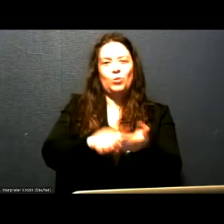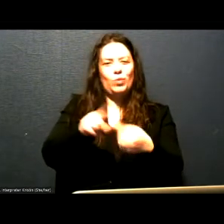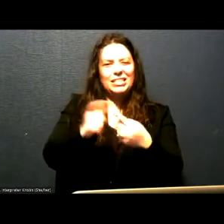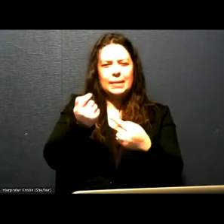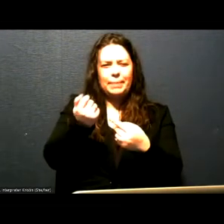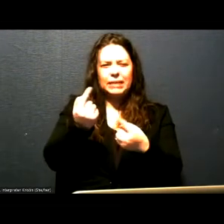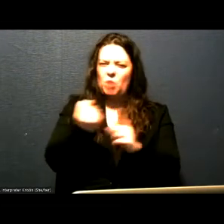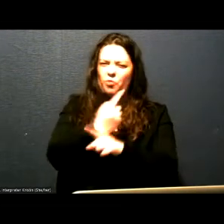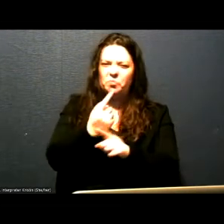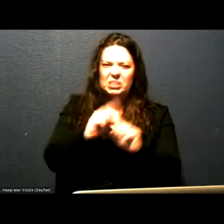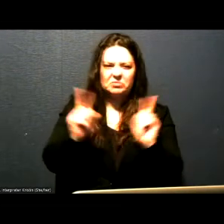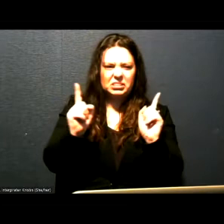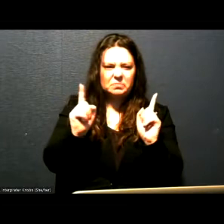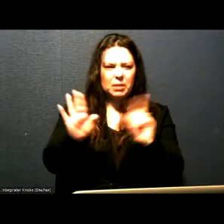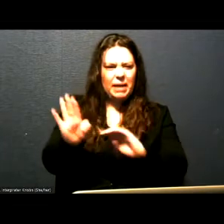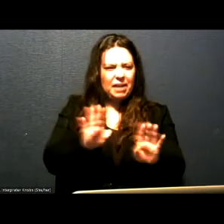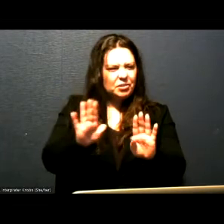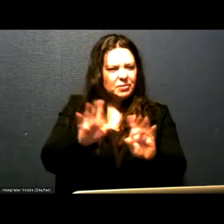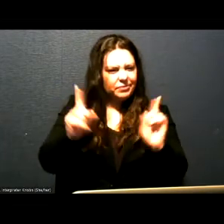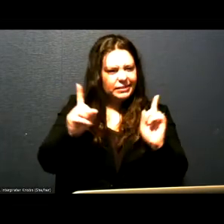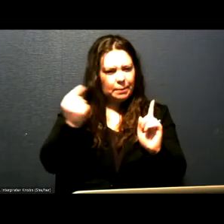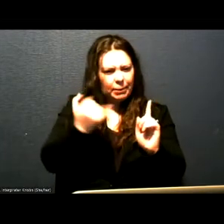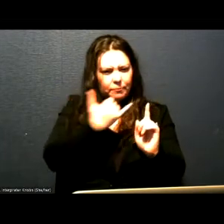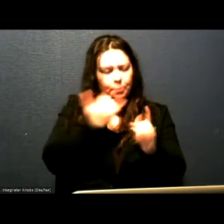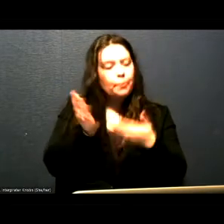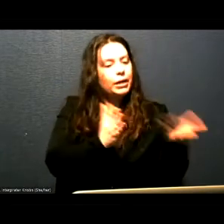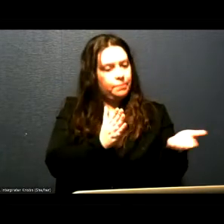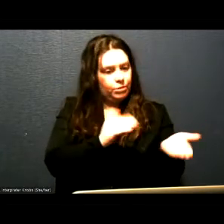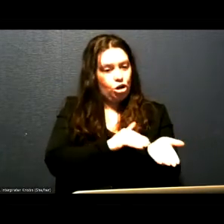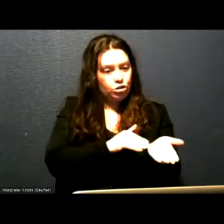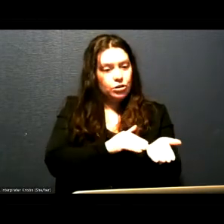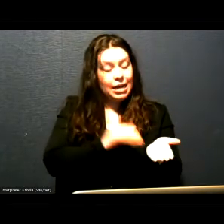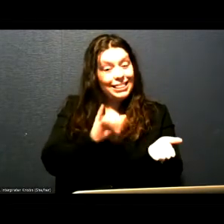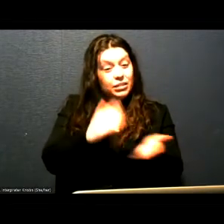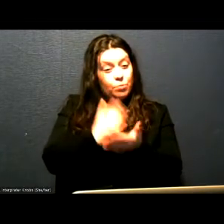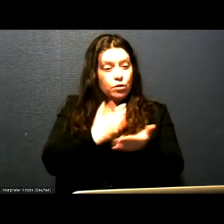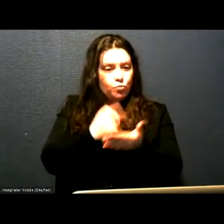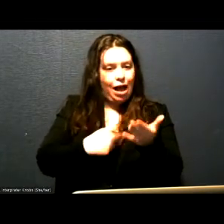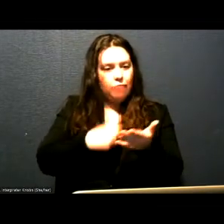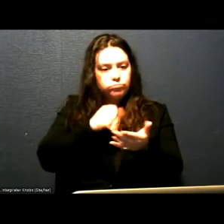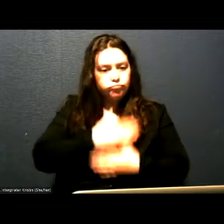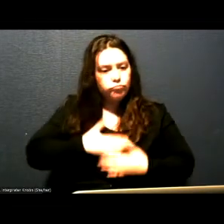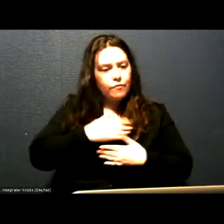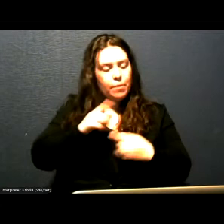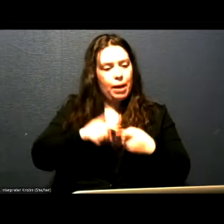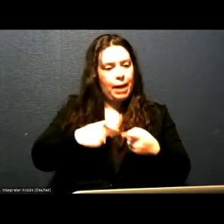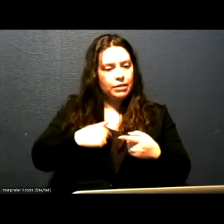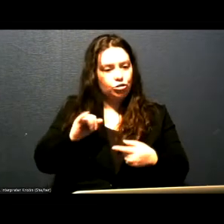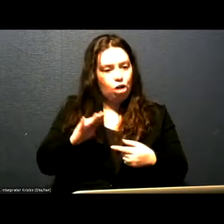that's how I ended up becoming a zookeeper. I did a internship after I graduated college.